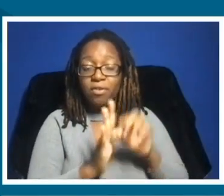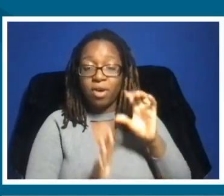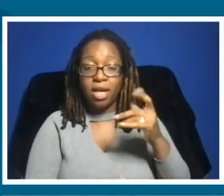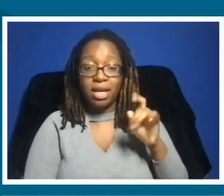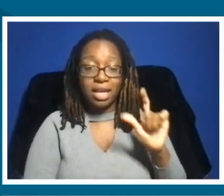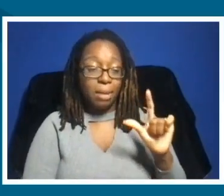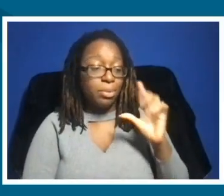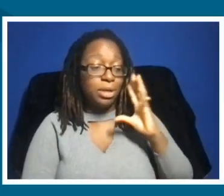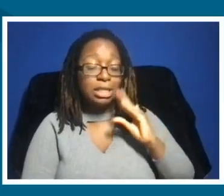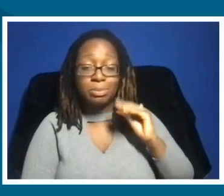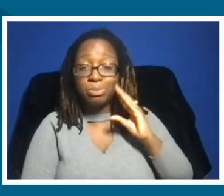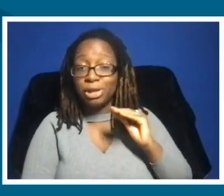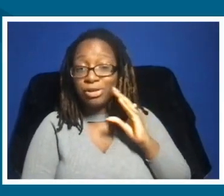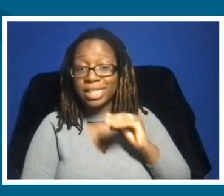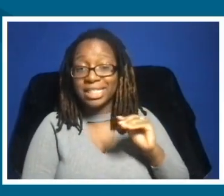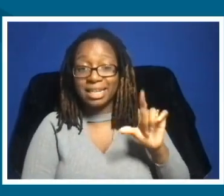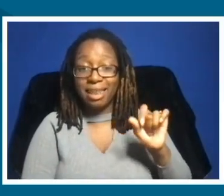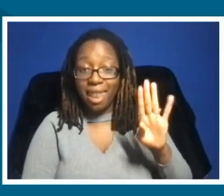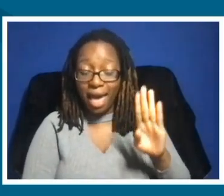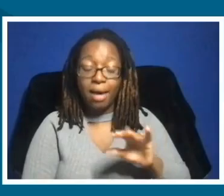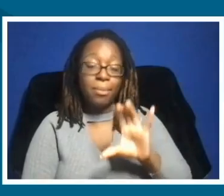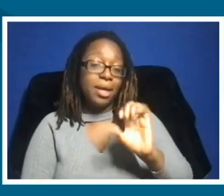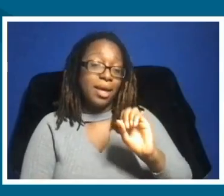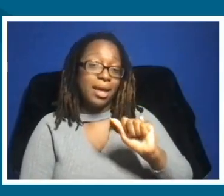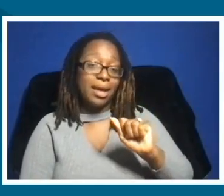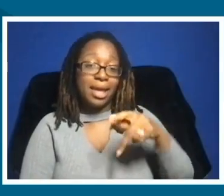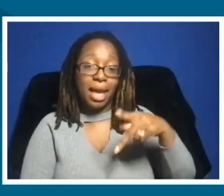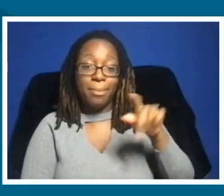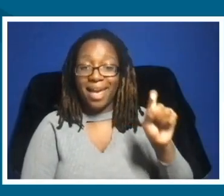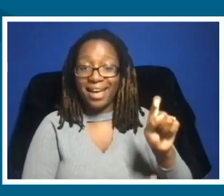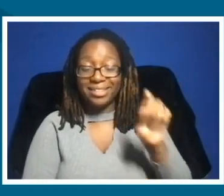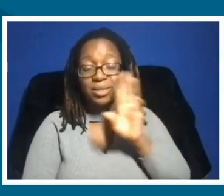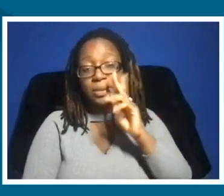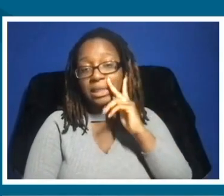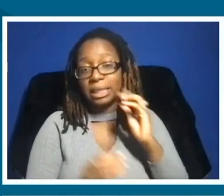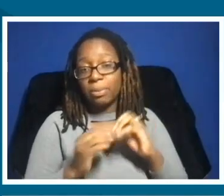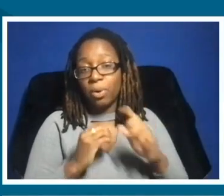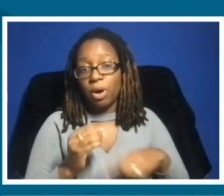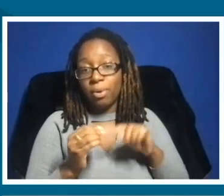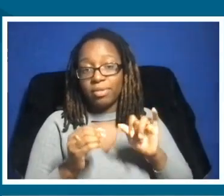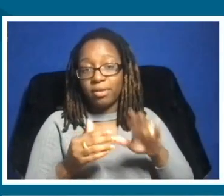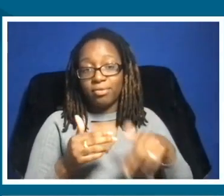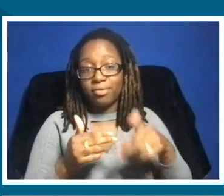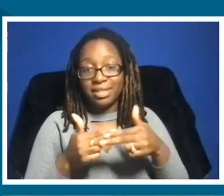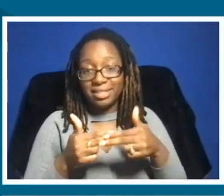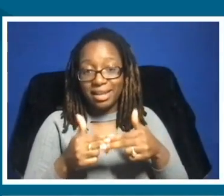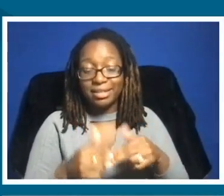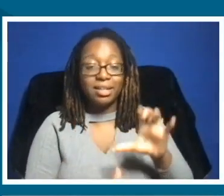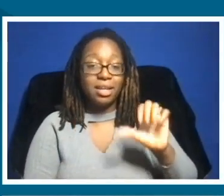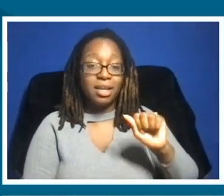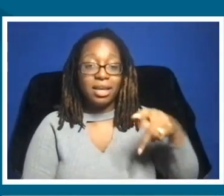cap x for short you can see more about capex on the next slide